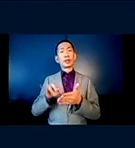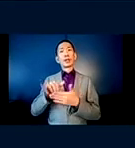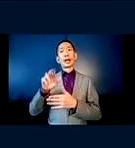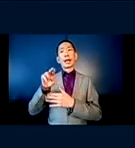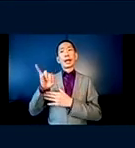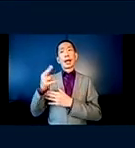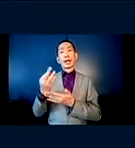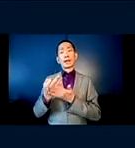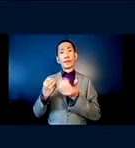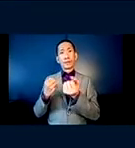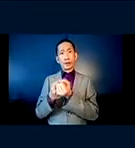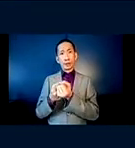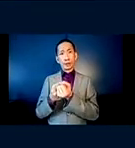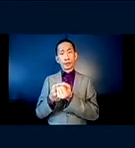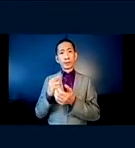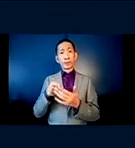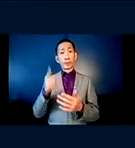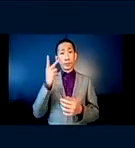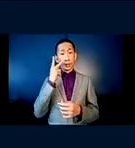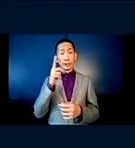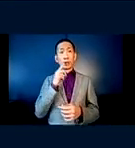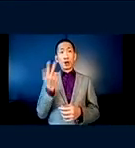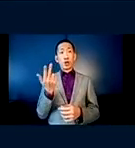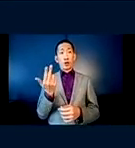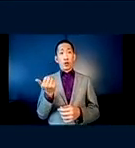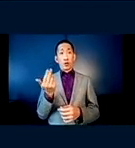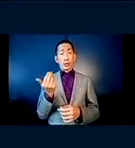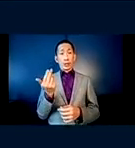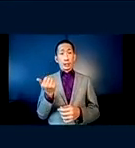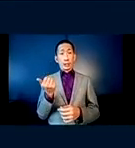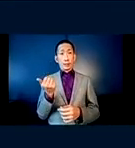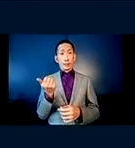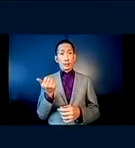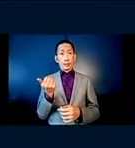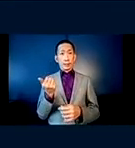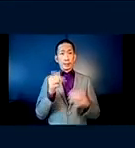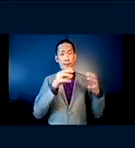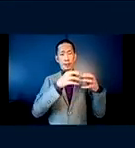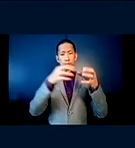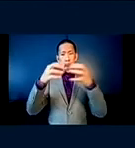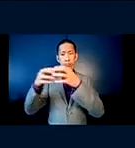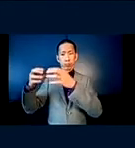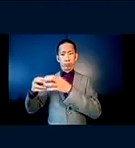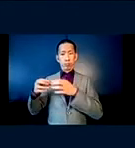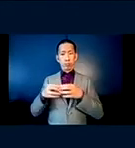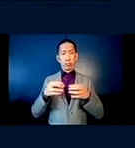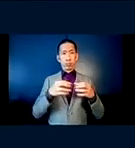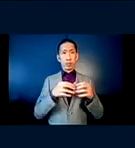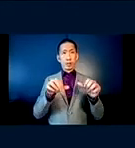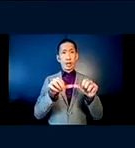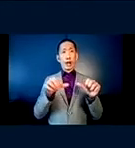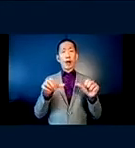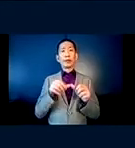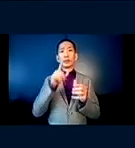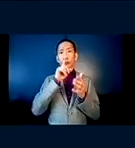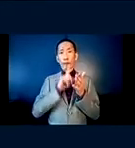SOCIAL SCIENCE RESEARCH THE NIH FUNDS. AND WHAT YOU SEE HERE ARE THE 13